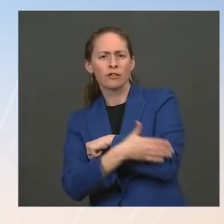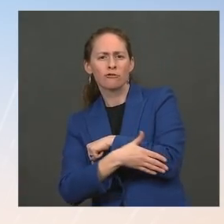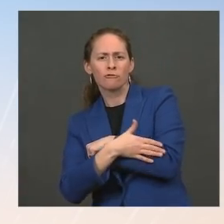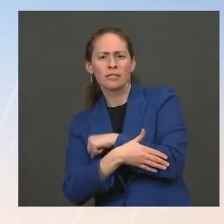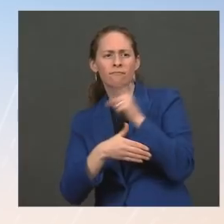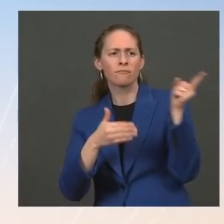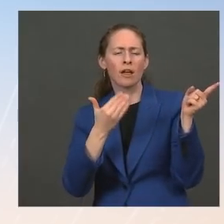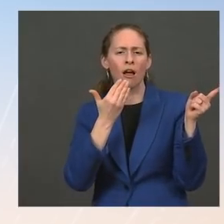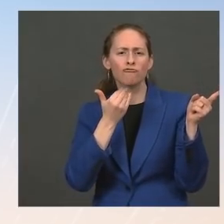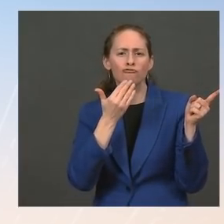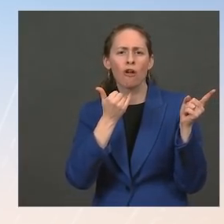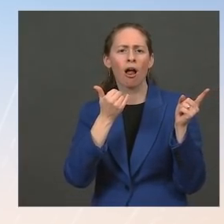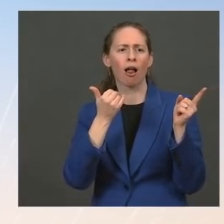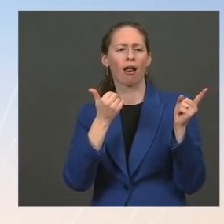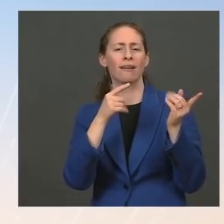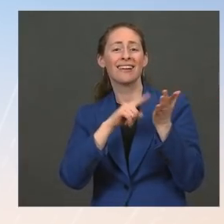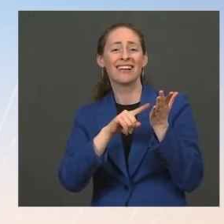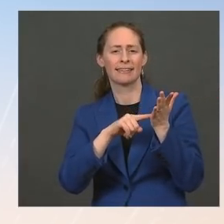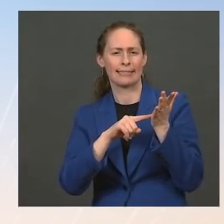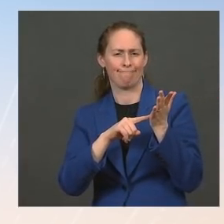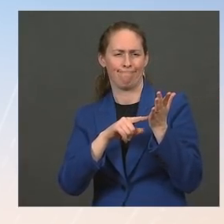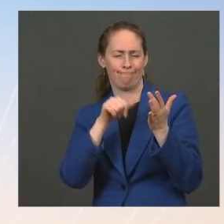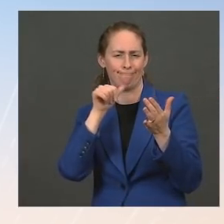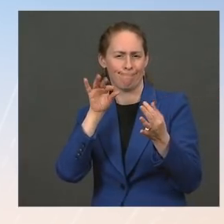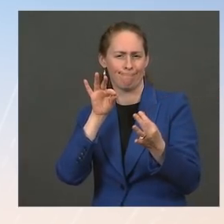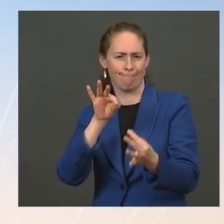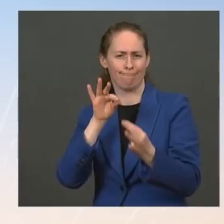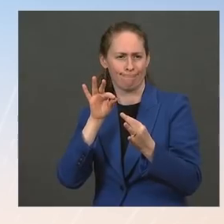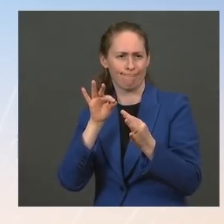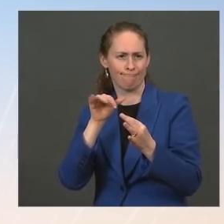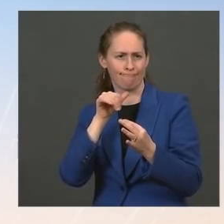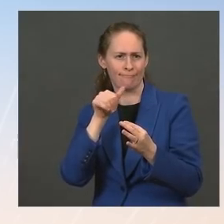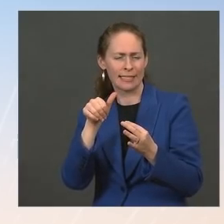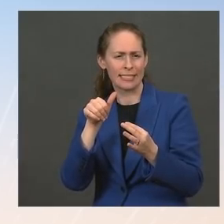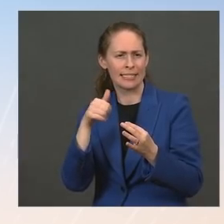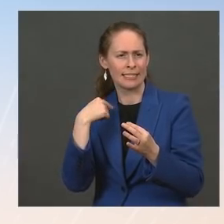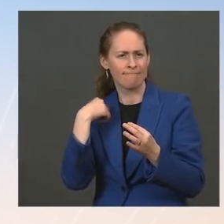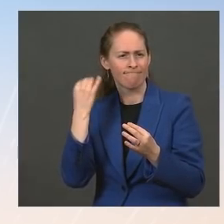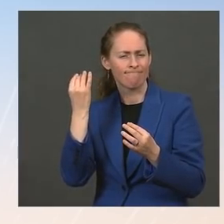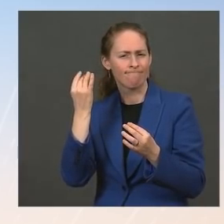Considering the pessimism expressed about diplomacy there, how much time is the administration giving to Iran